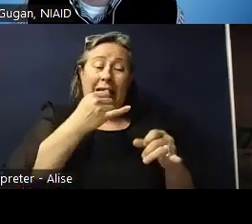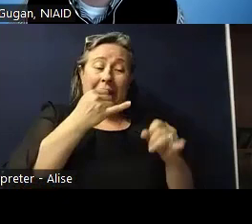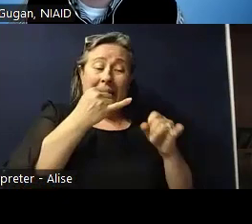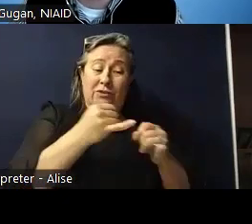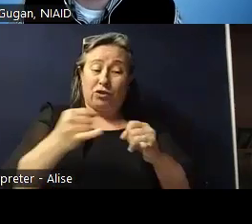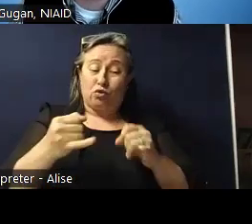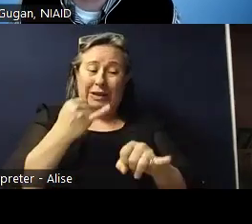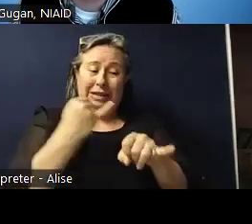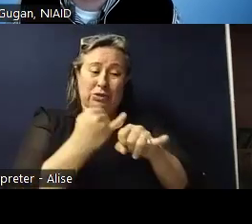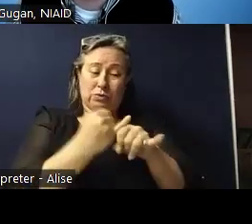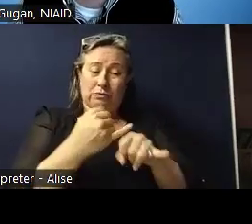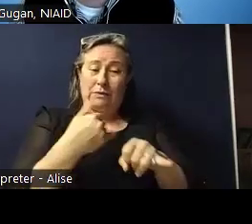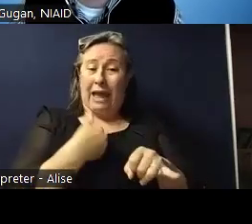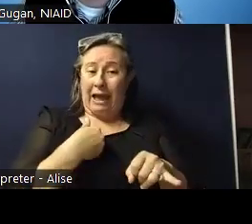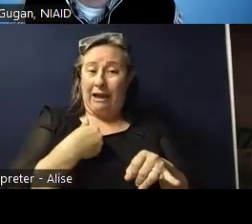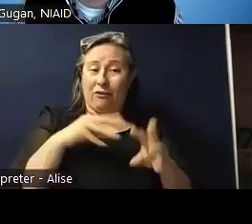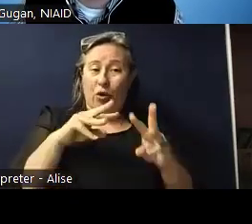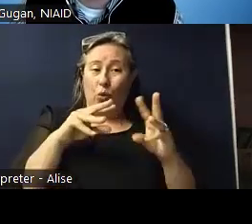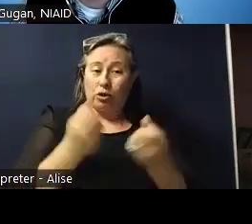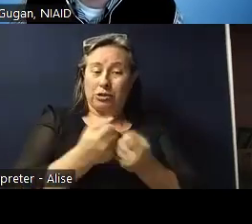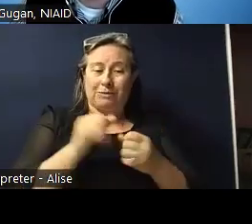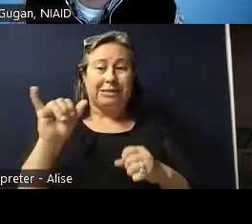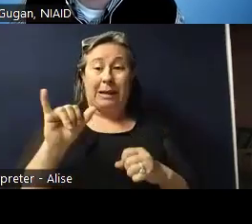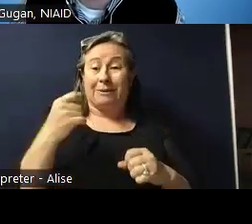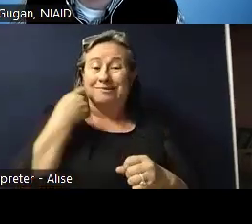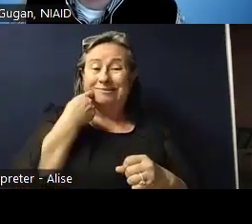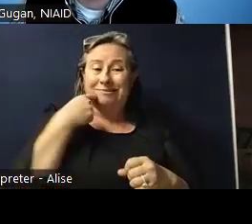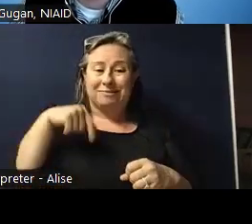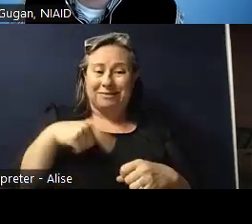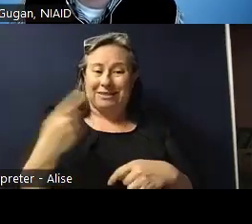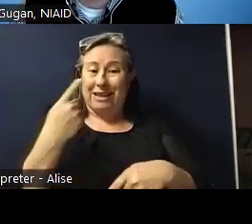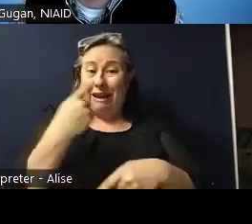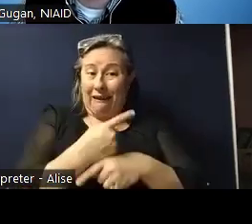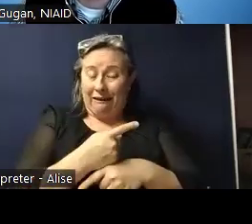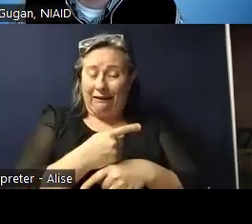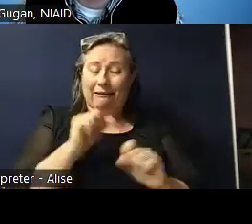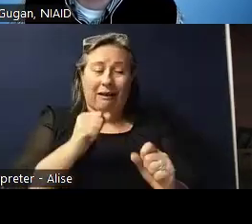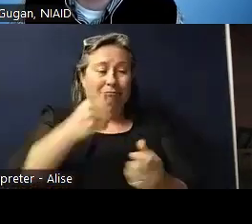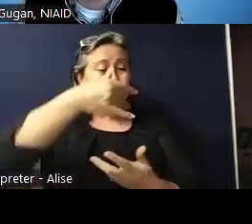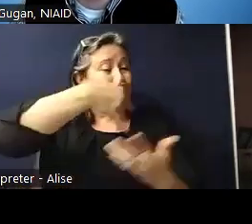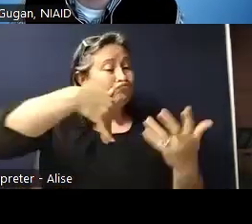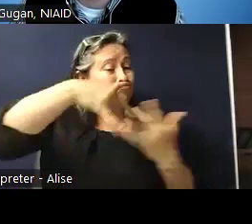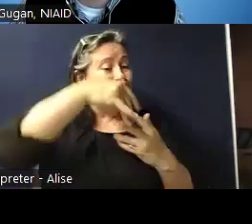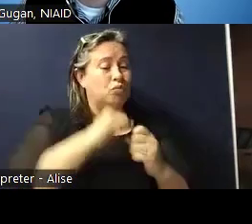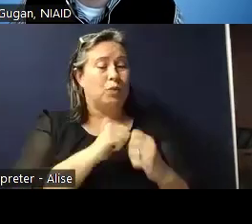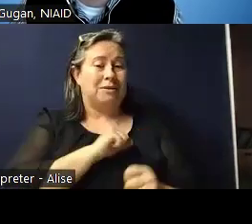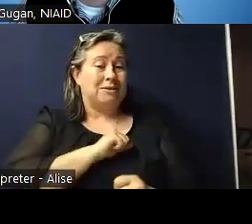just like the one that we're participating in today, and you will be able to interact with staff of that particular institute as well.